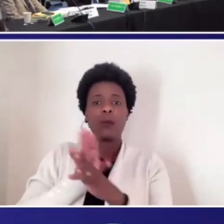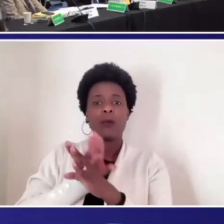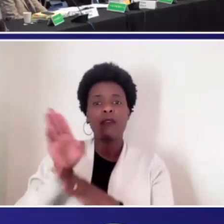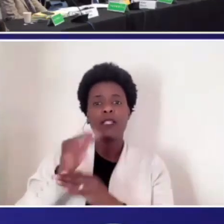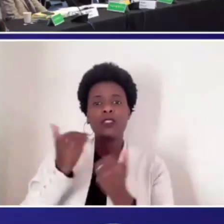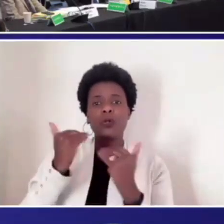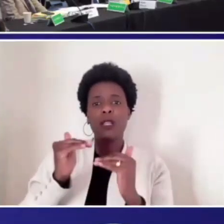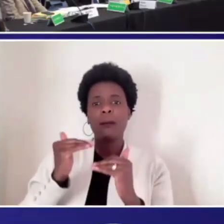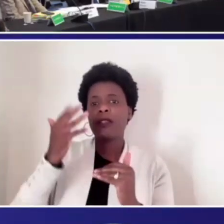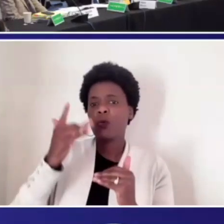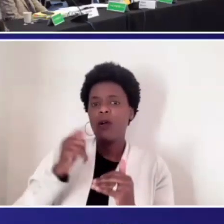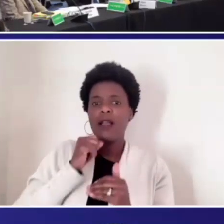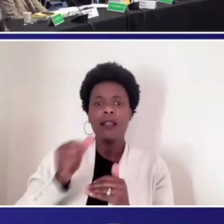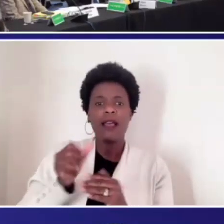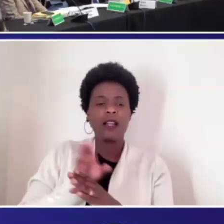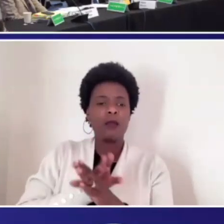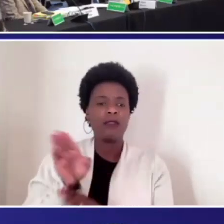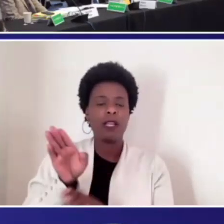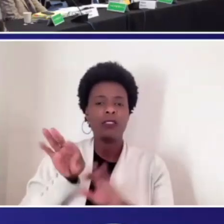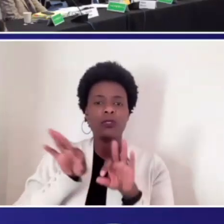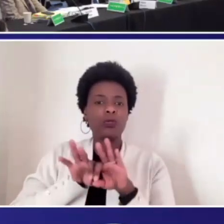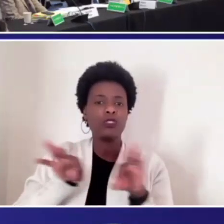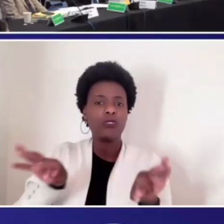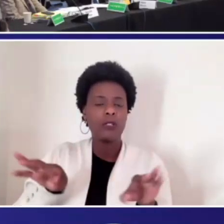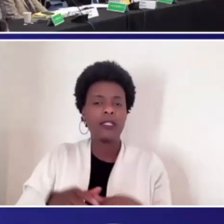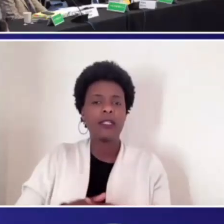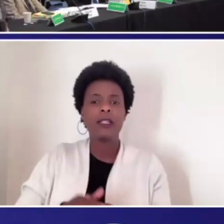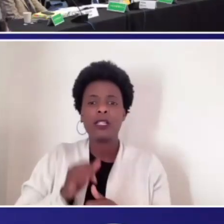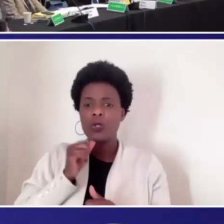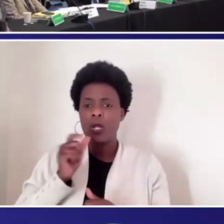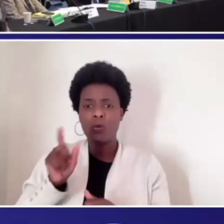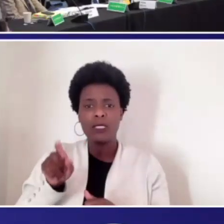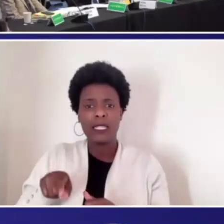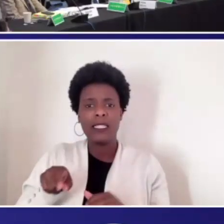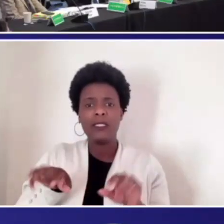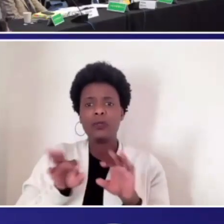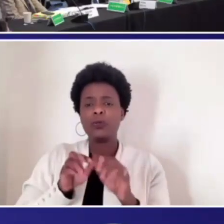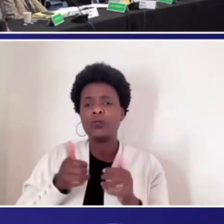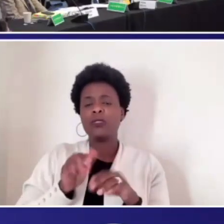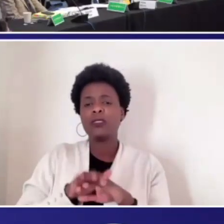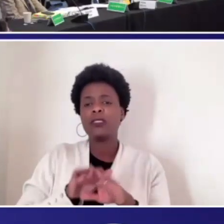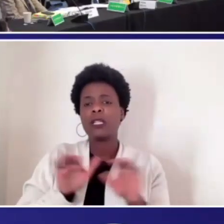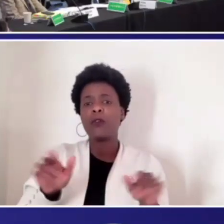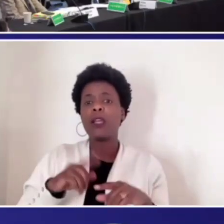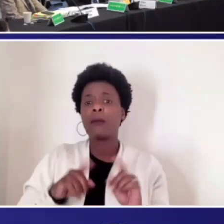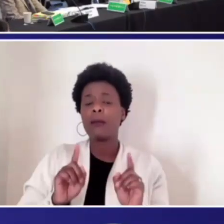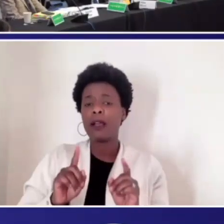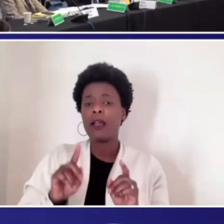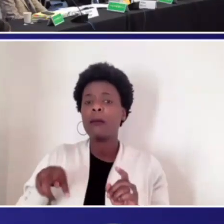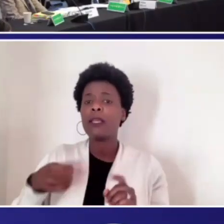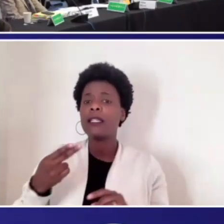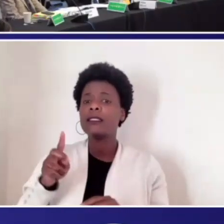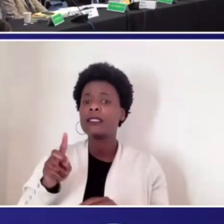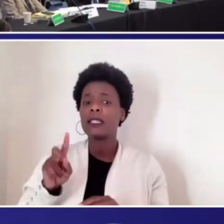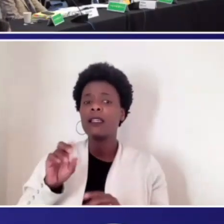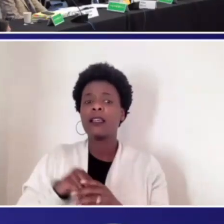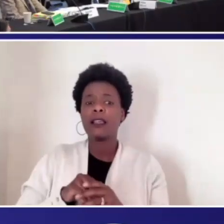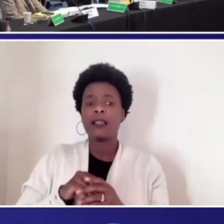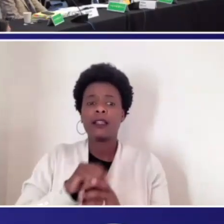degree. So I don't see the need to separate it. But to answer your question, yes, a PhD in clinical psychology that leads --